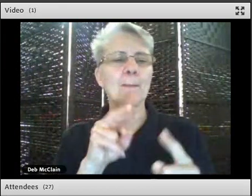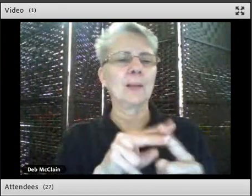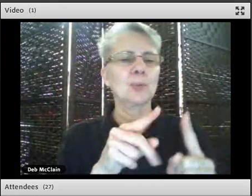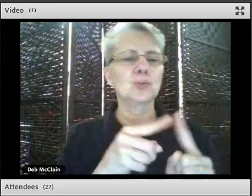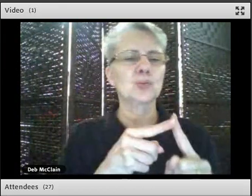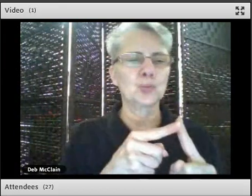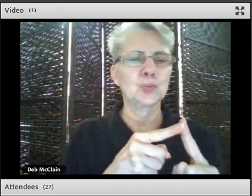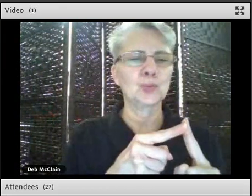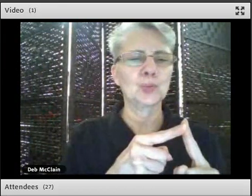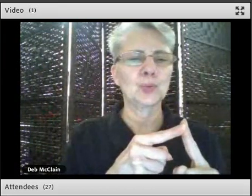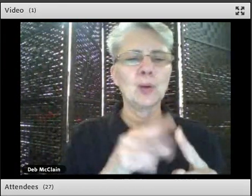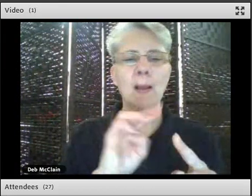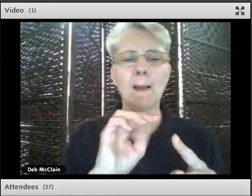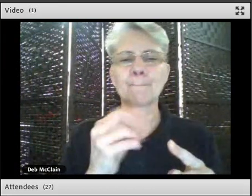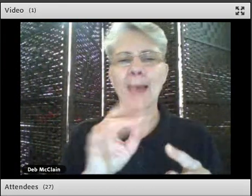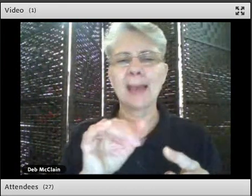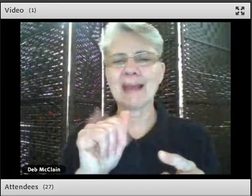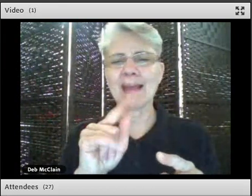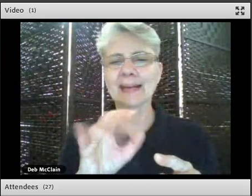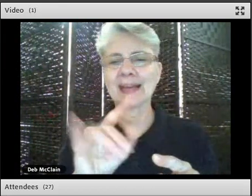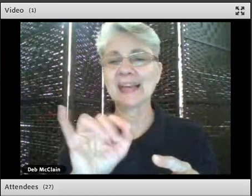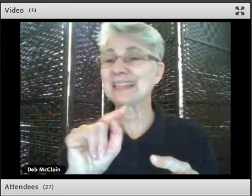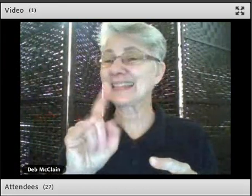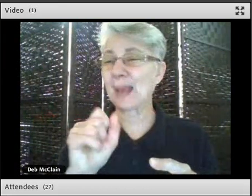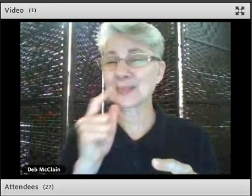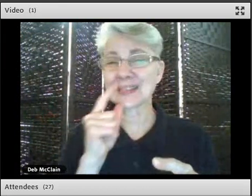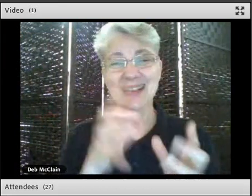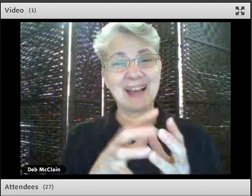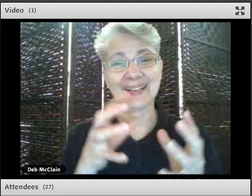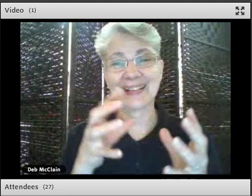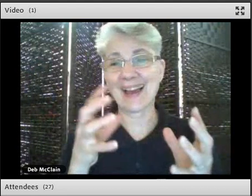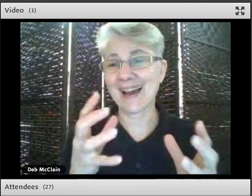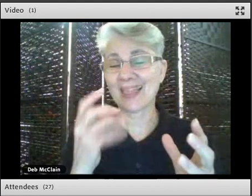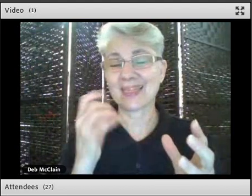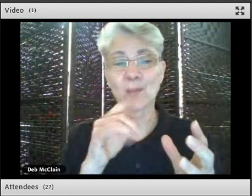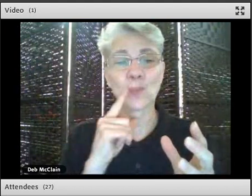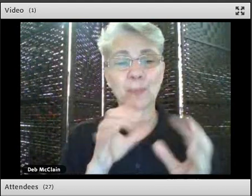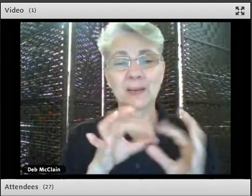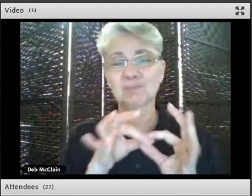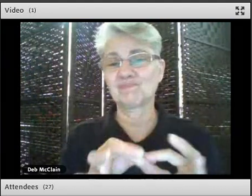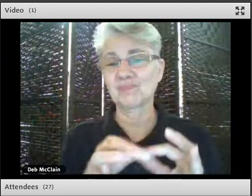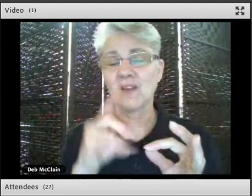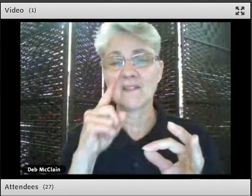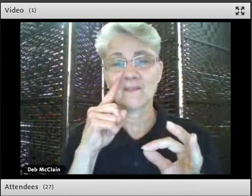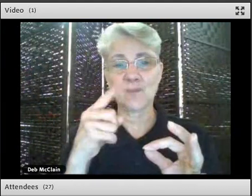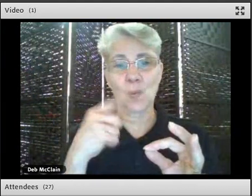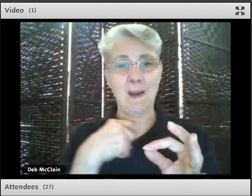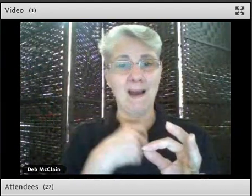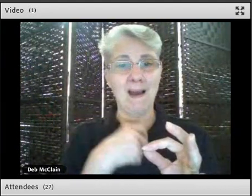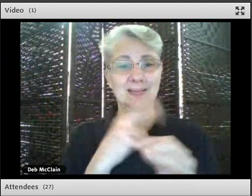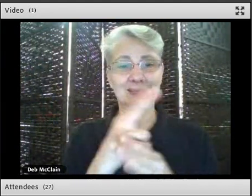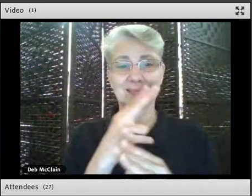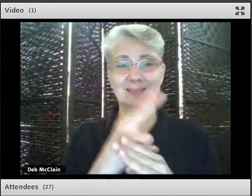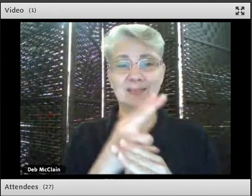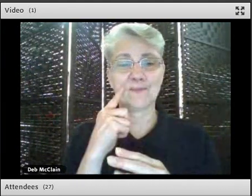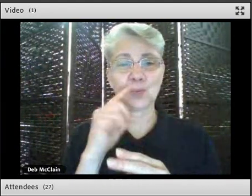important for us in terms of CD audio or streaming or downloadable audio.